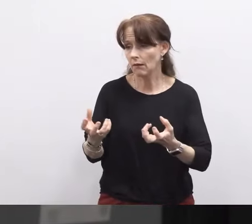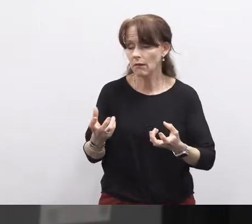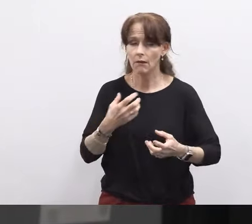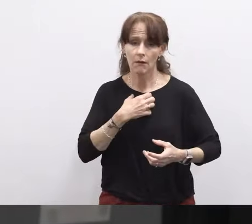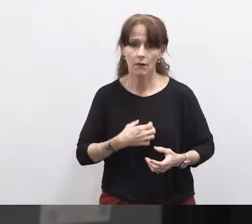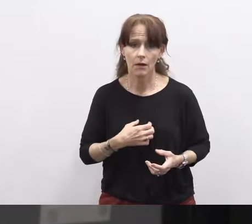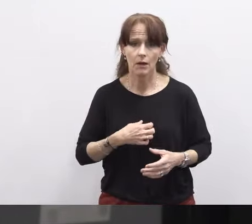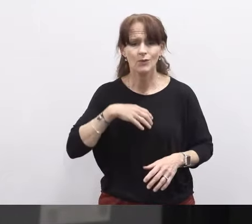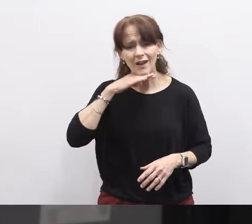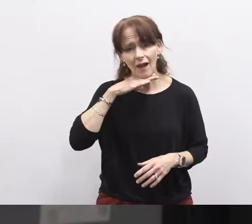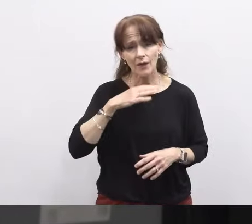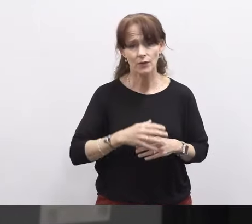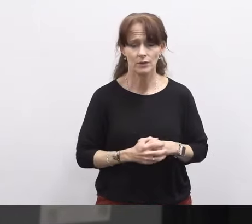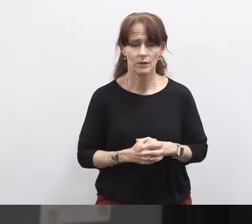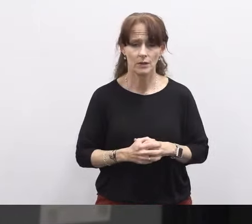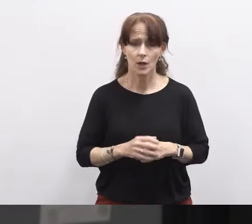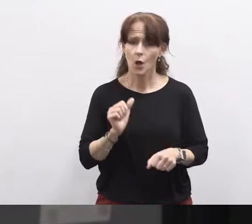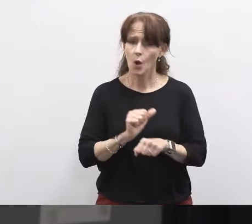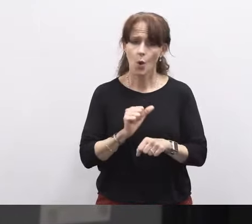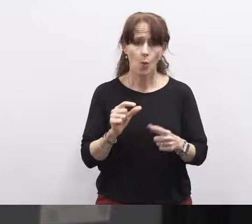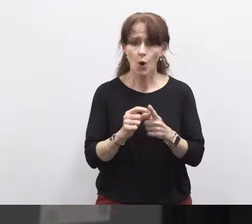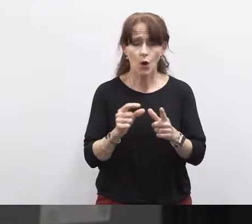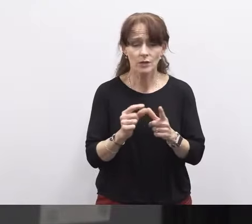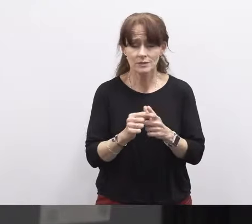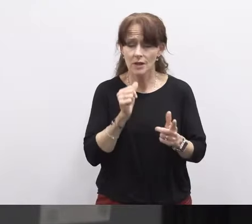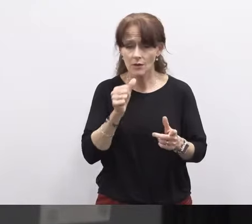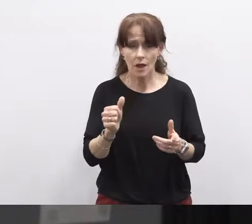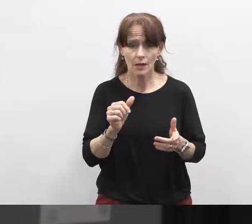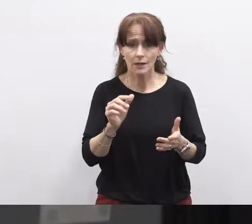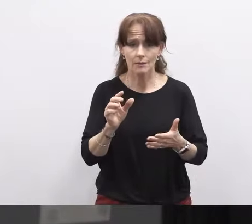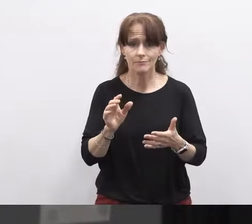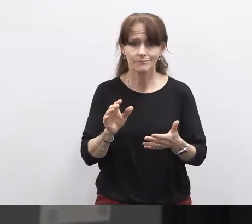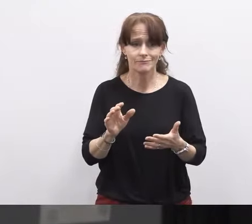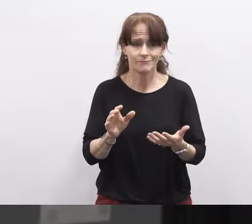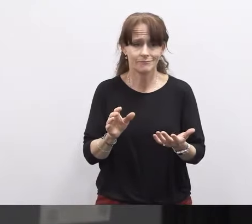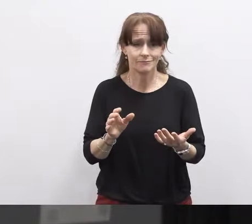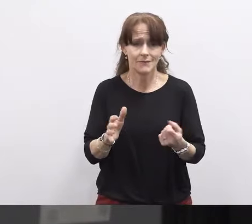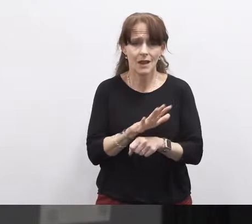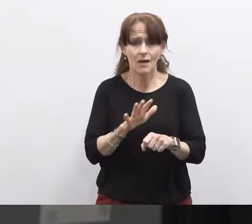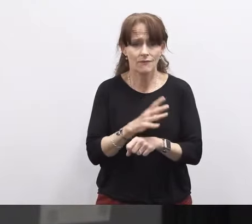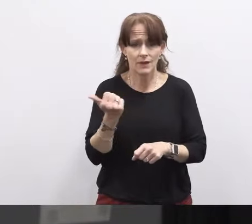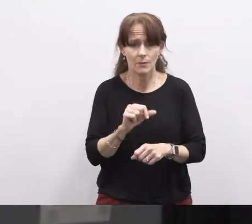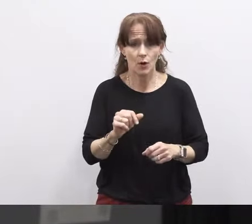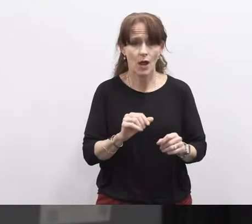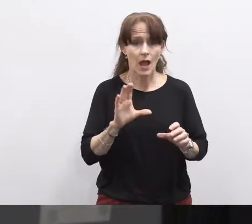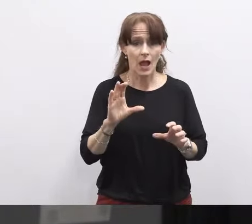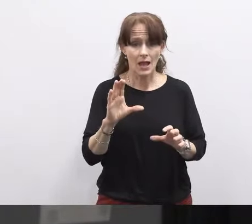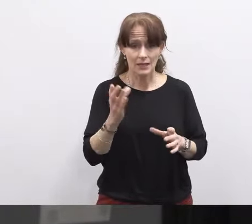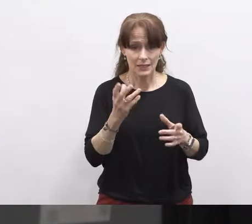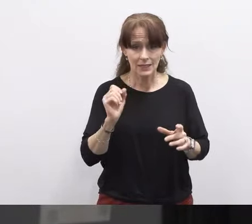we're tired, words are not gonna cut it anymore. Your classified staff is educating itself,